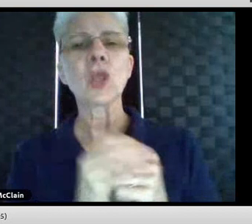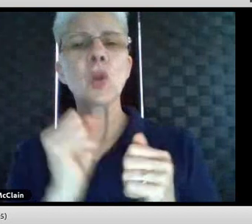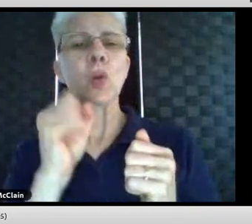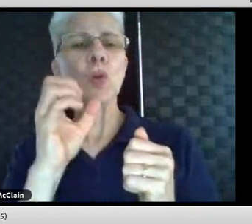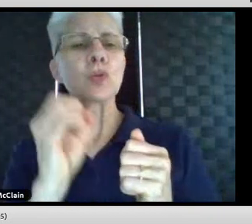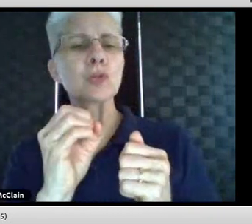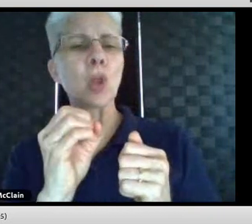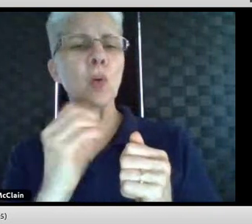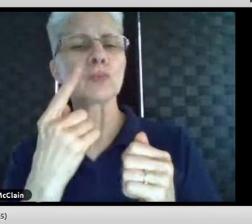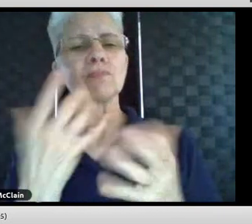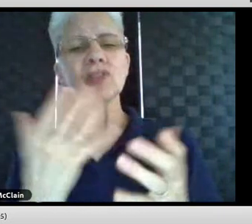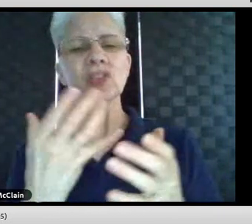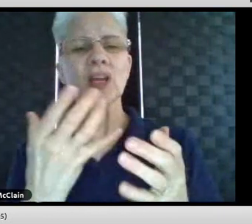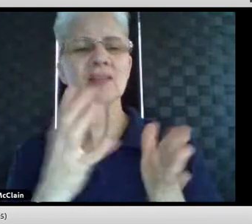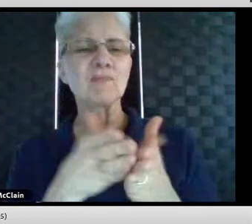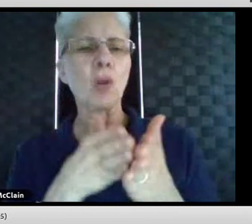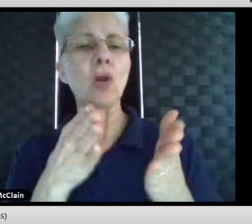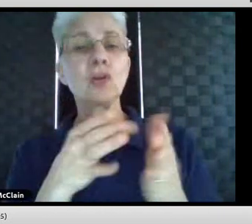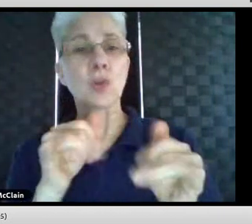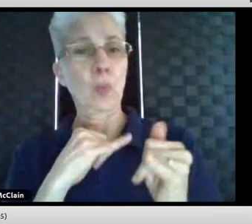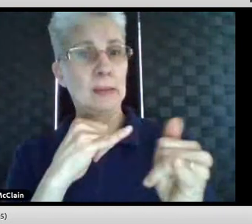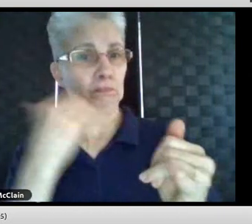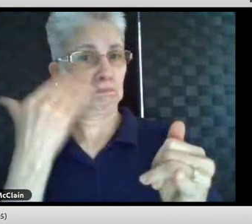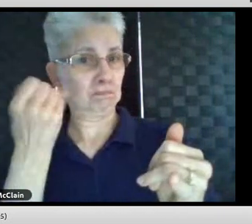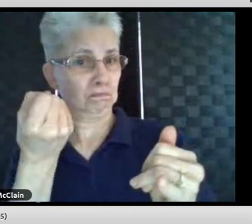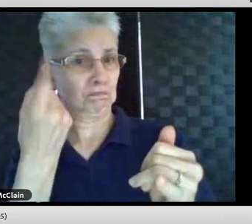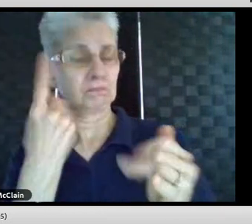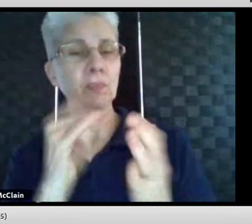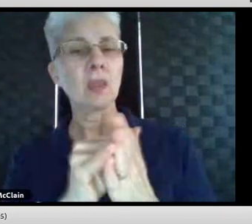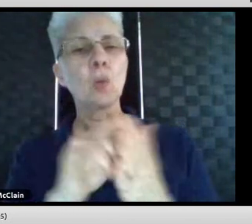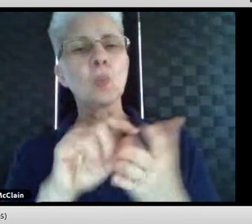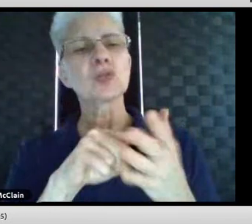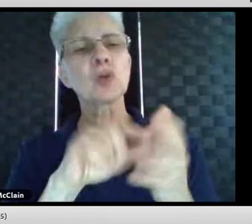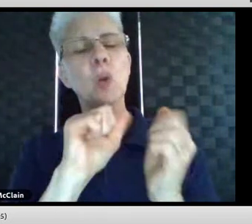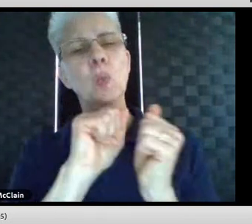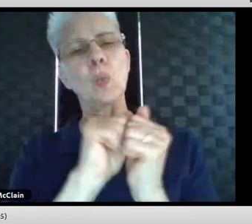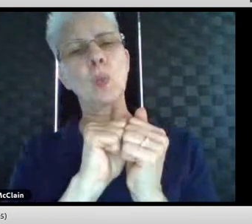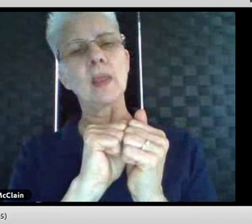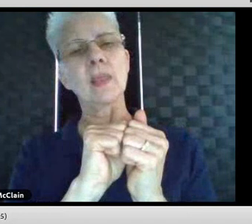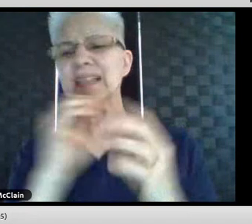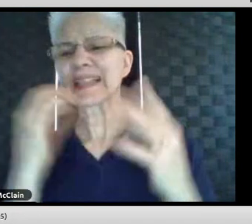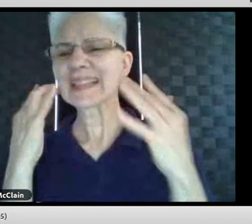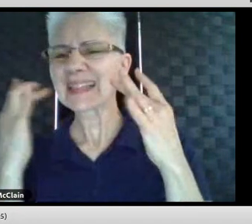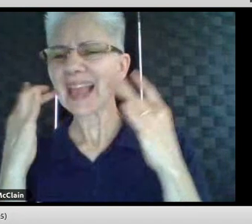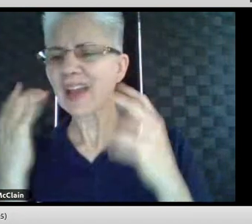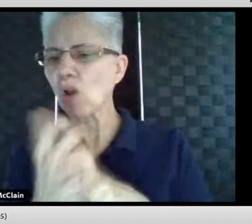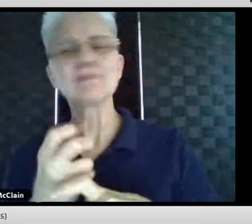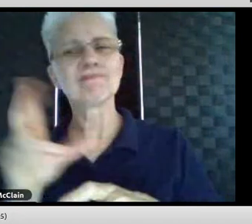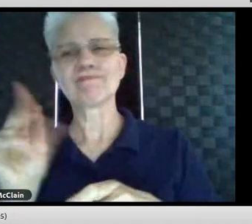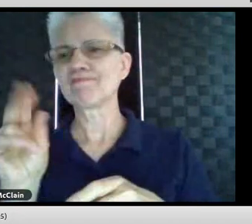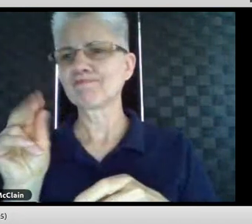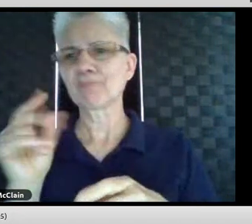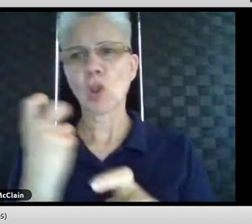So just, you know, just so we're all on the same page, we're going to start with kind of -- Oh, no sound? Can anybody hear me?